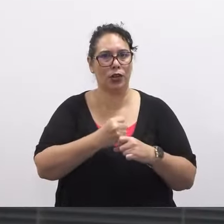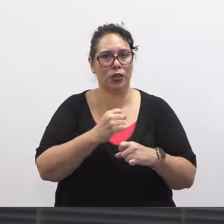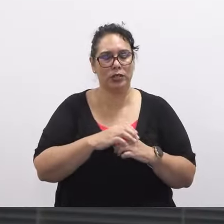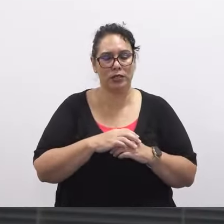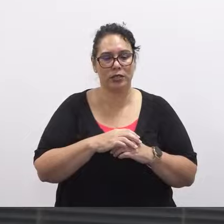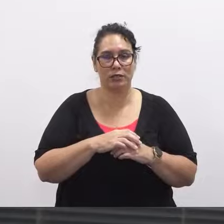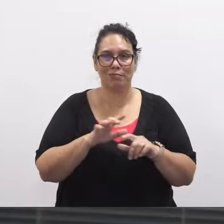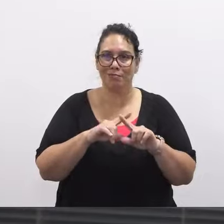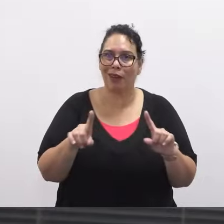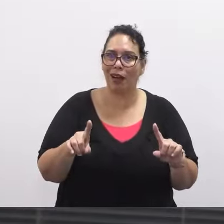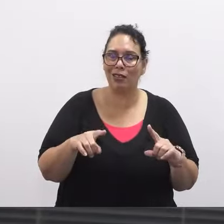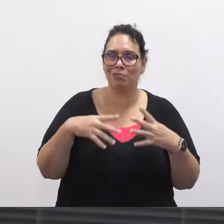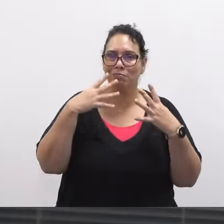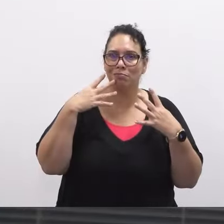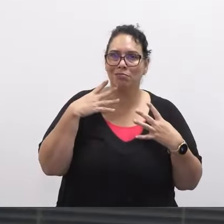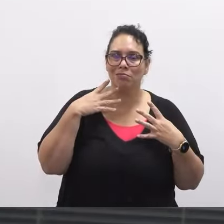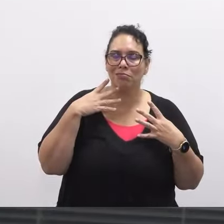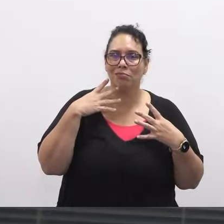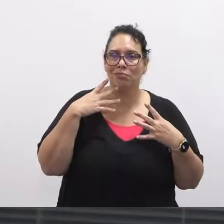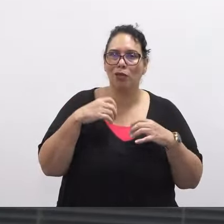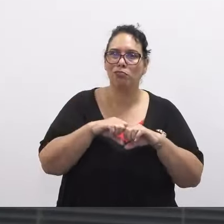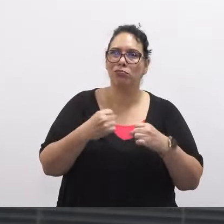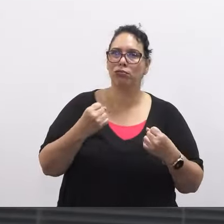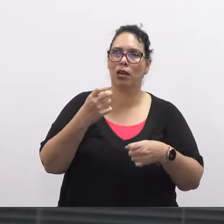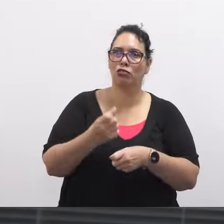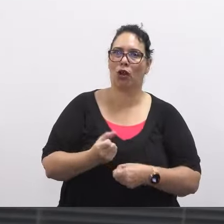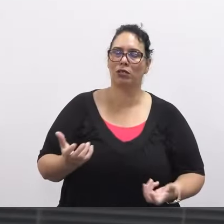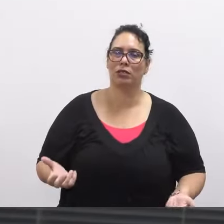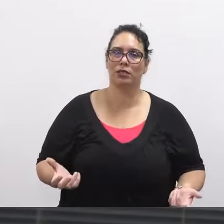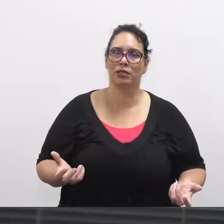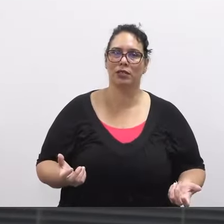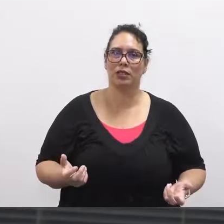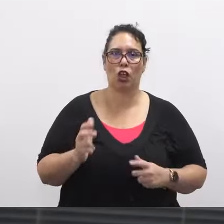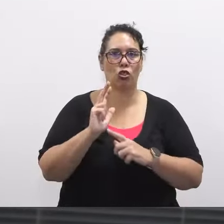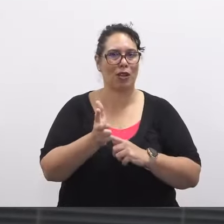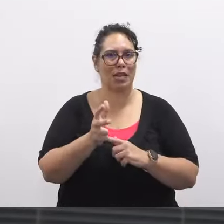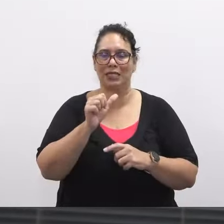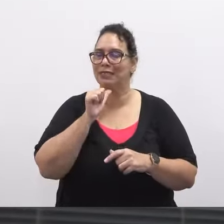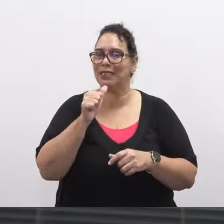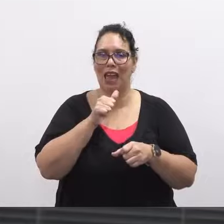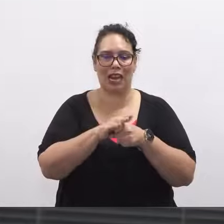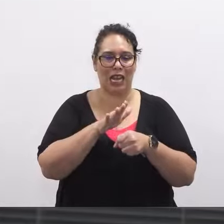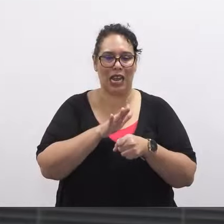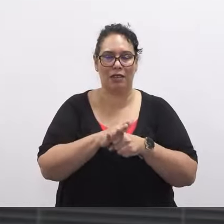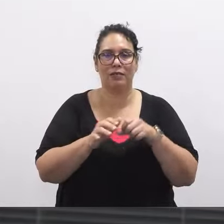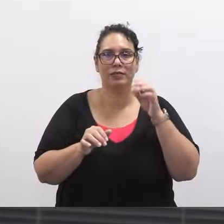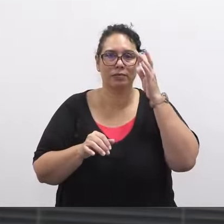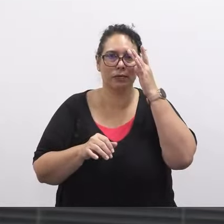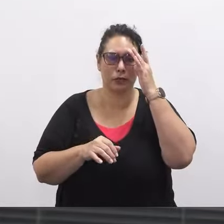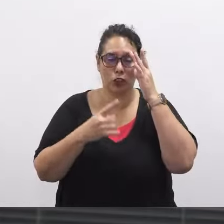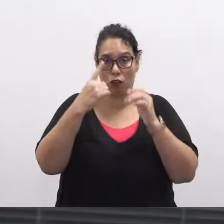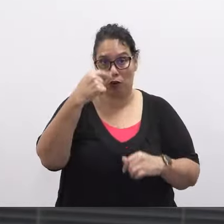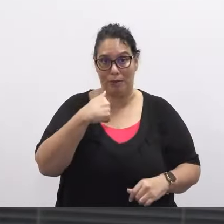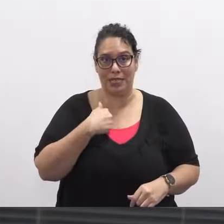Unfortunately, that trust has been broken and three minutes is not near enough for me to tell my story.